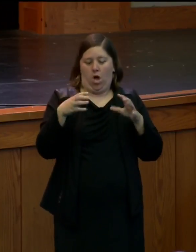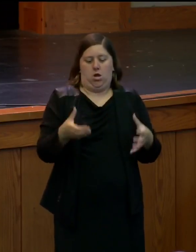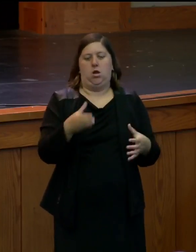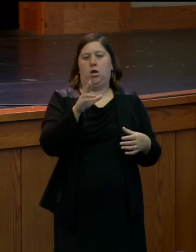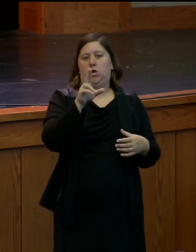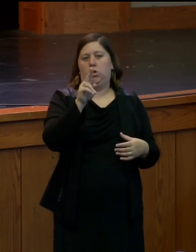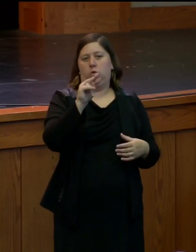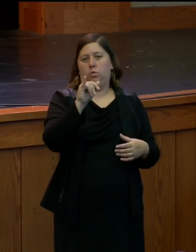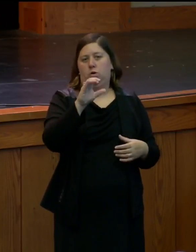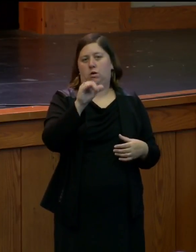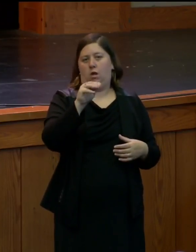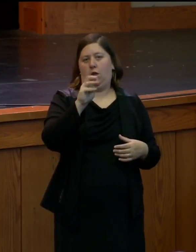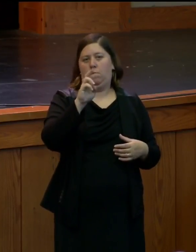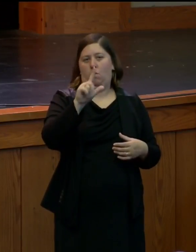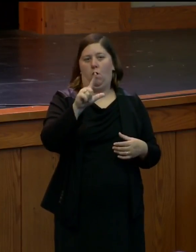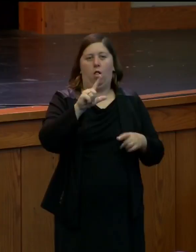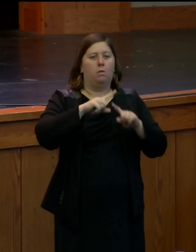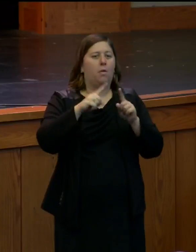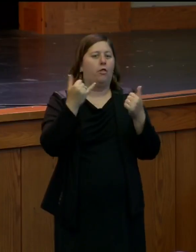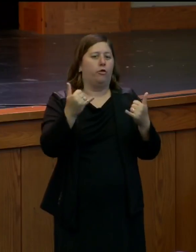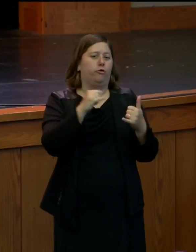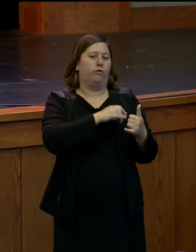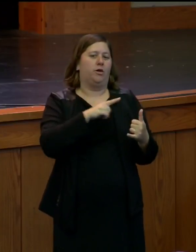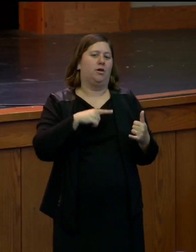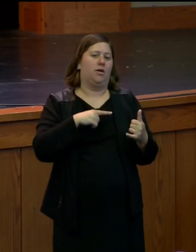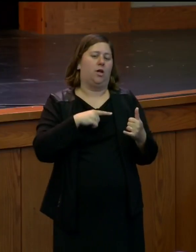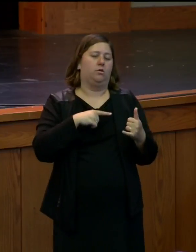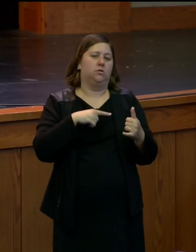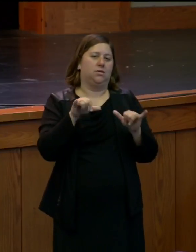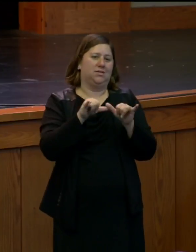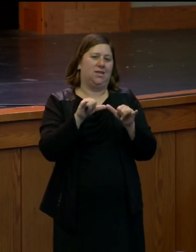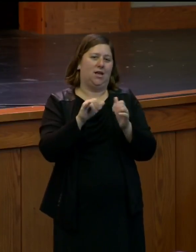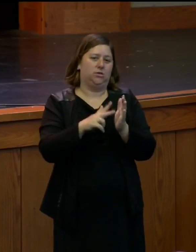THE SIZE OF THE CURRENT COUNCIL THREE-FOLD ADDING TWO